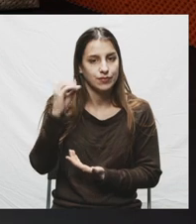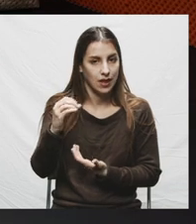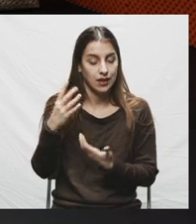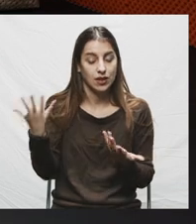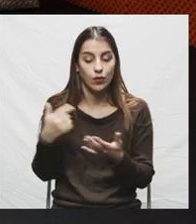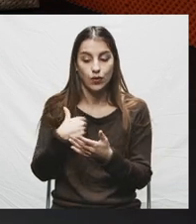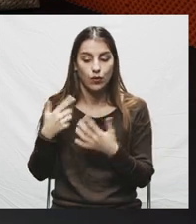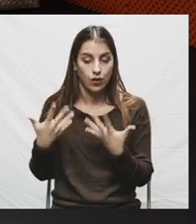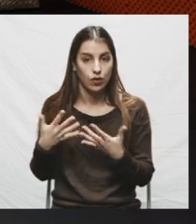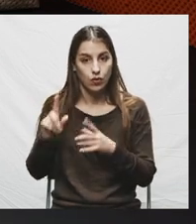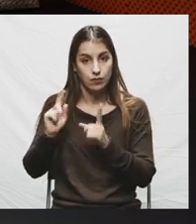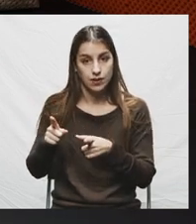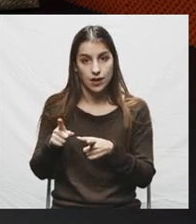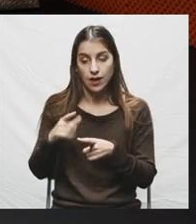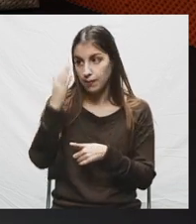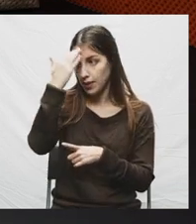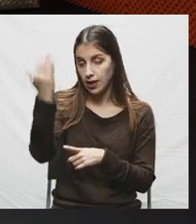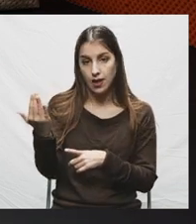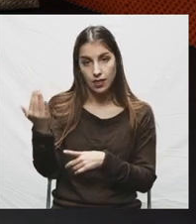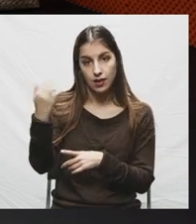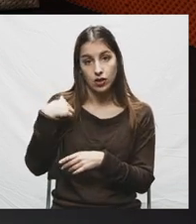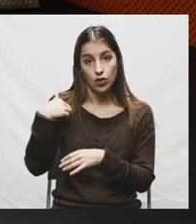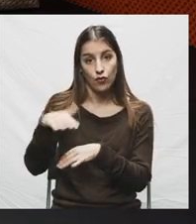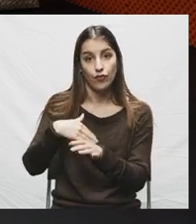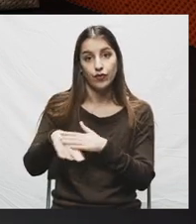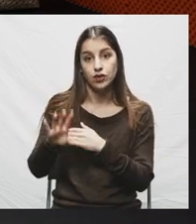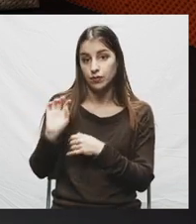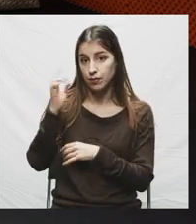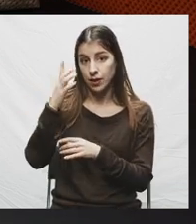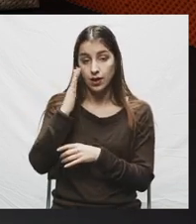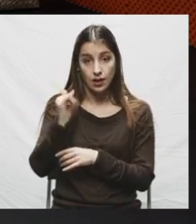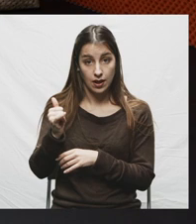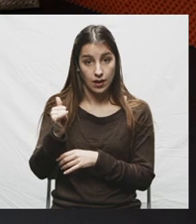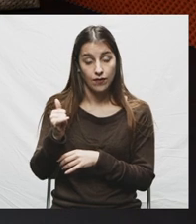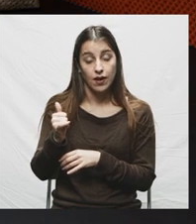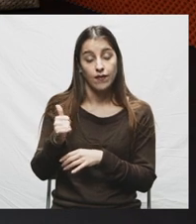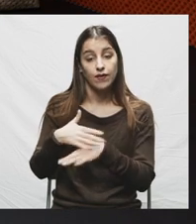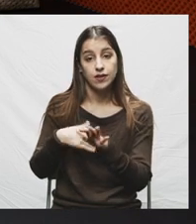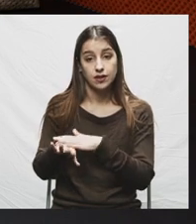So now I started, I did at Parede, in October a first trial of a solo,